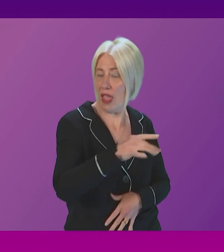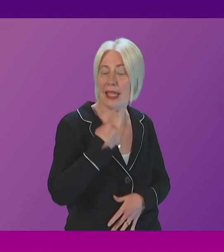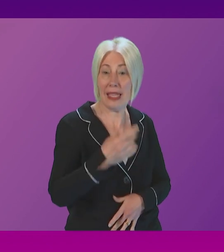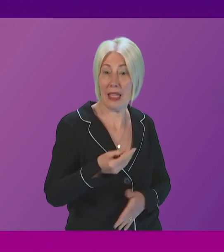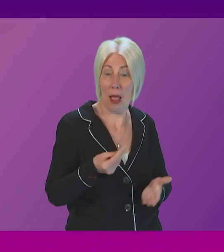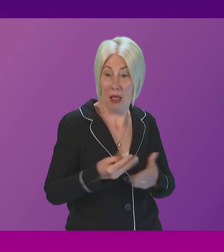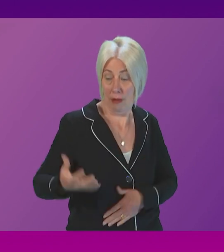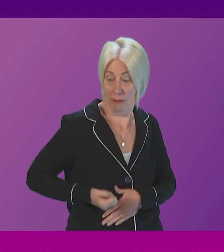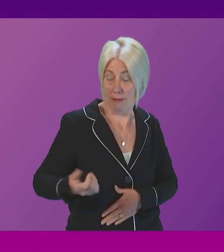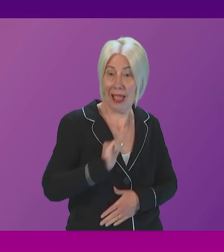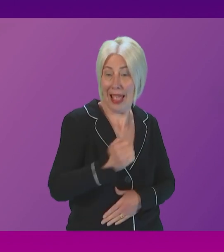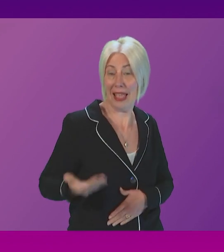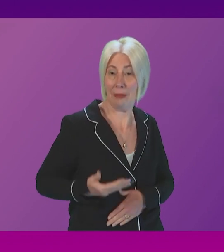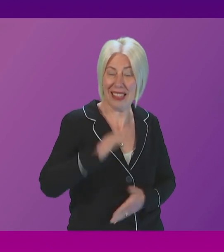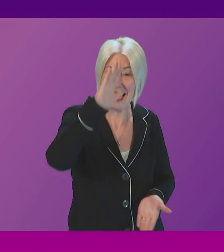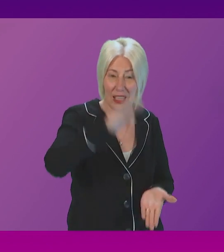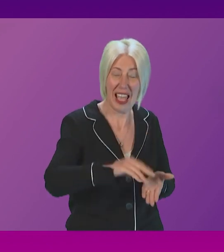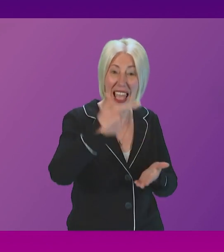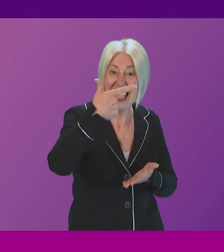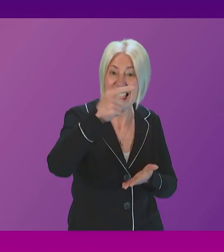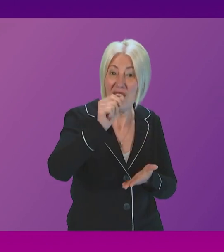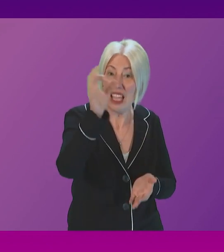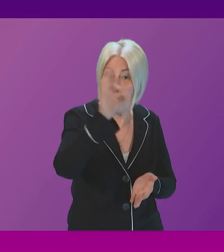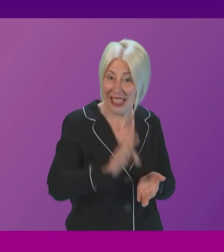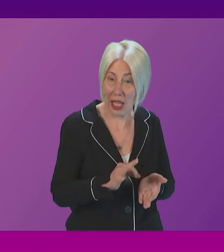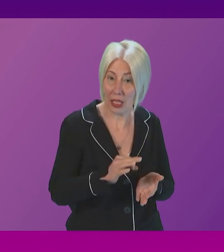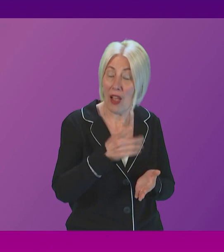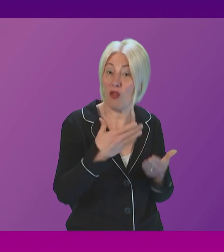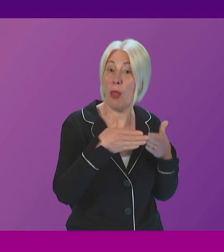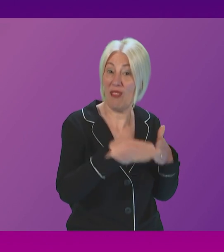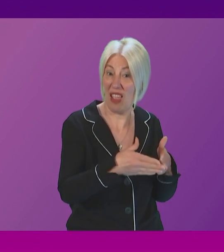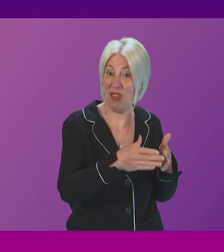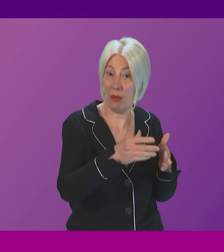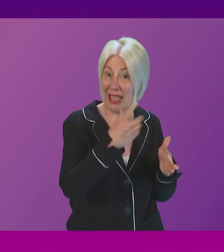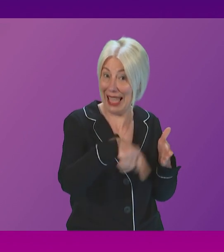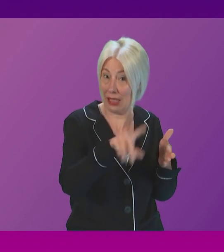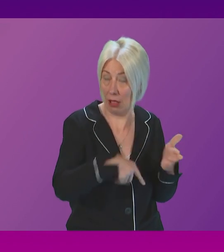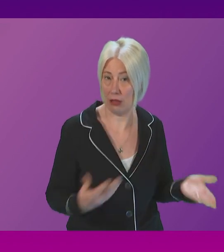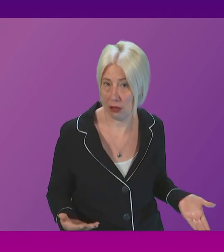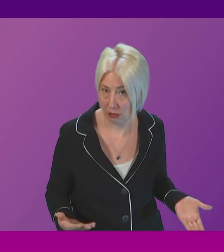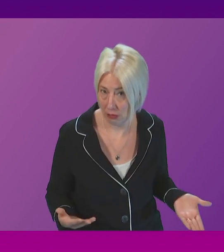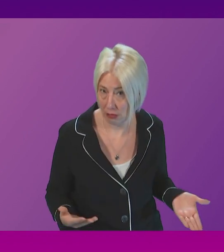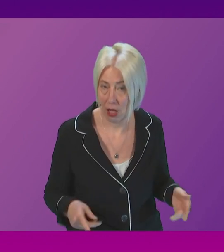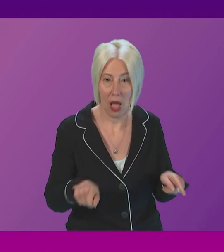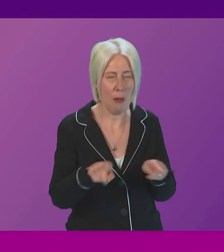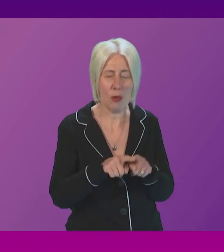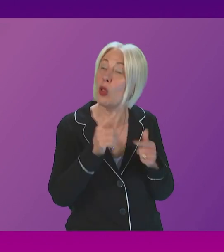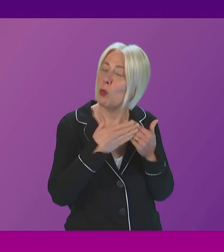were down 70 per cent since the ferry service was cancelled. However, the issue is about more than